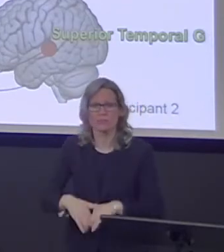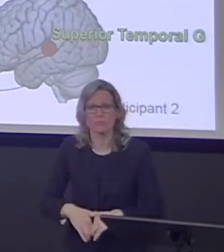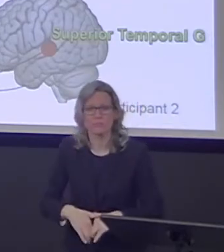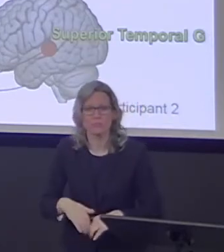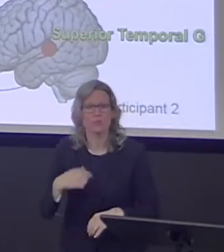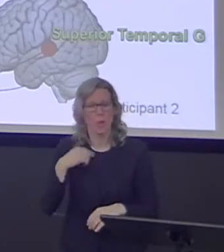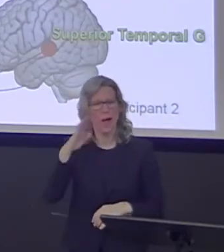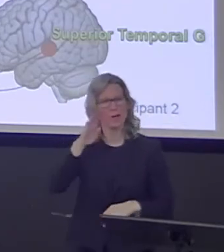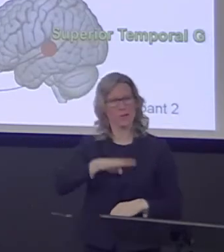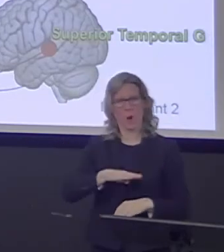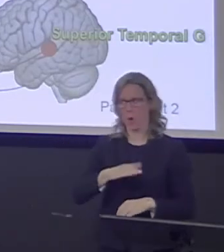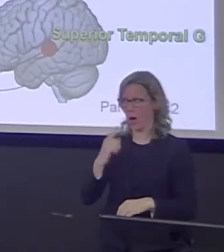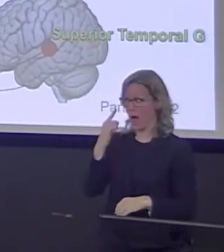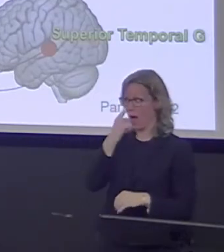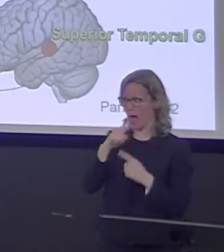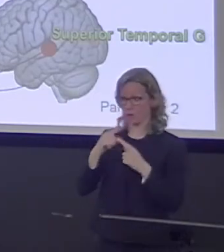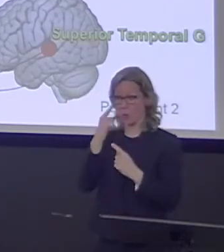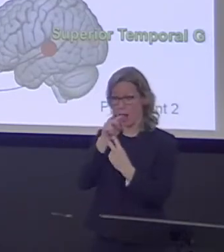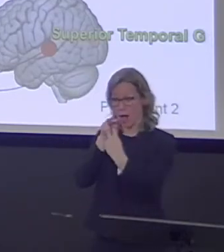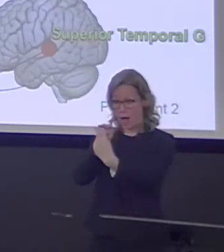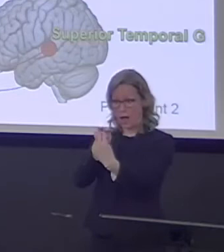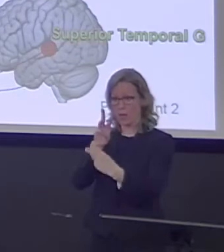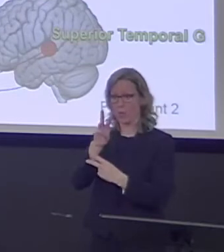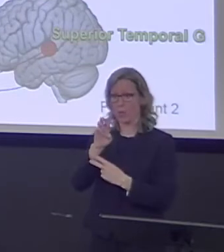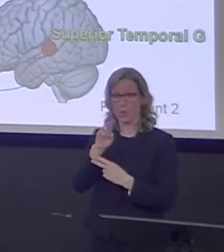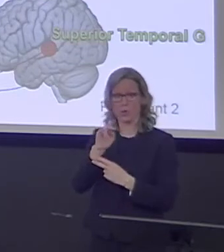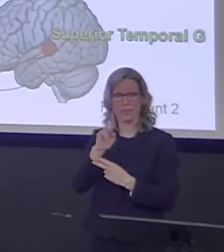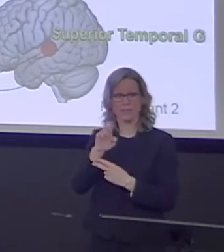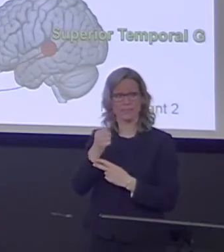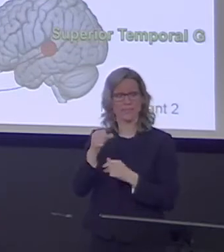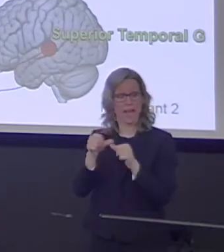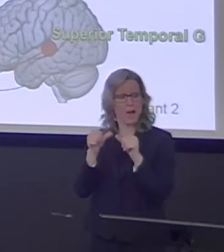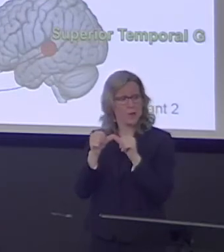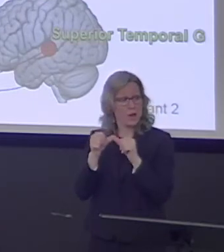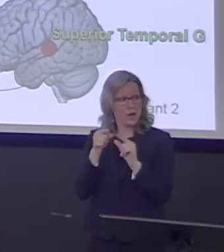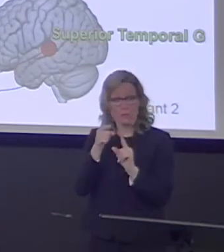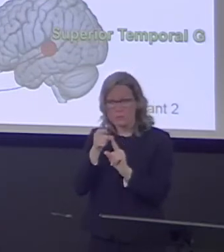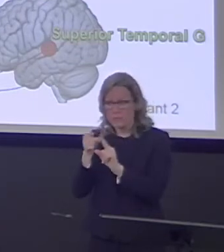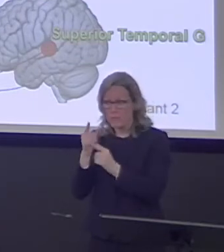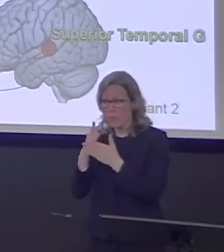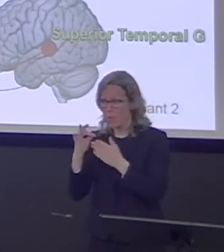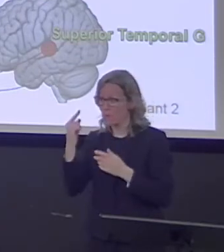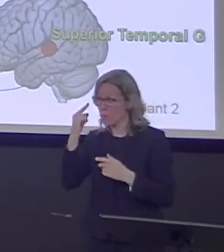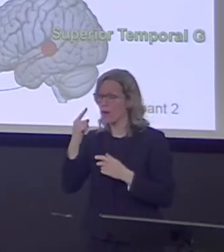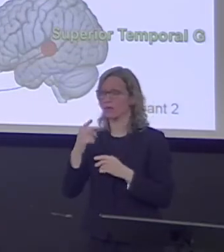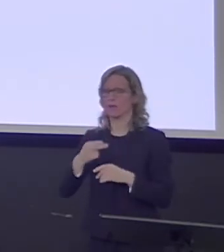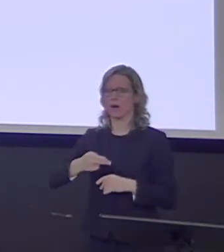that the Wernicke's area-related pieces of the brain are highly correlated.